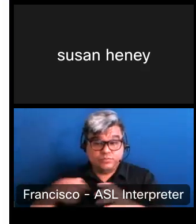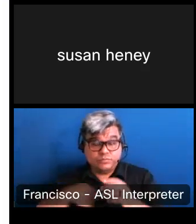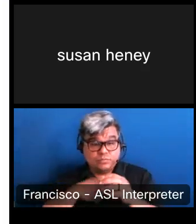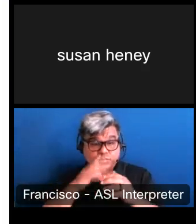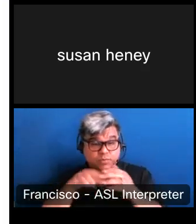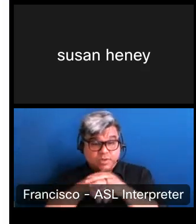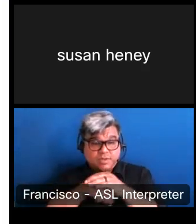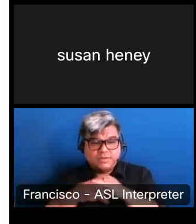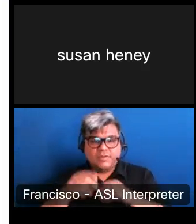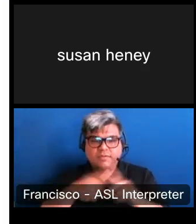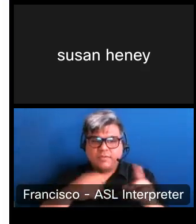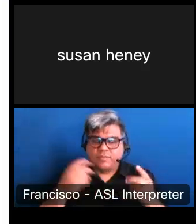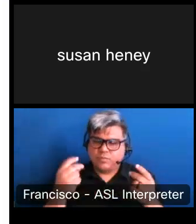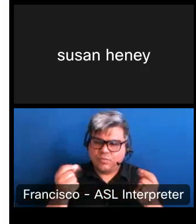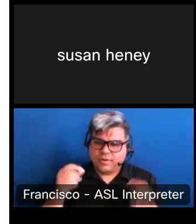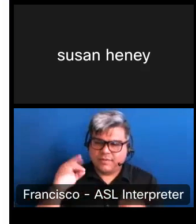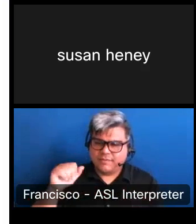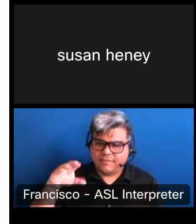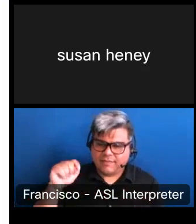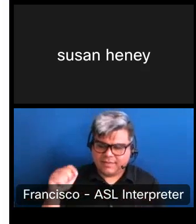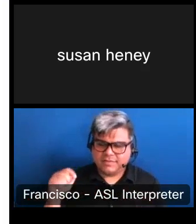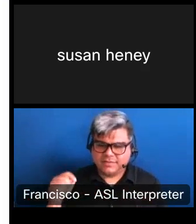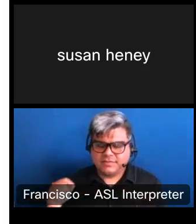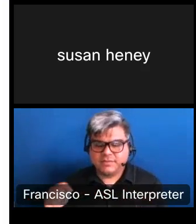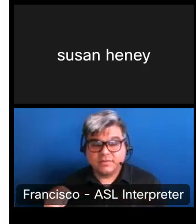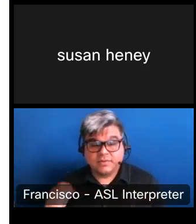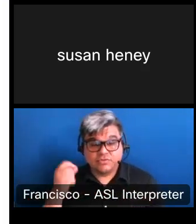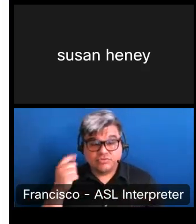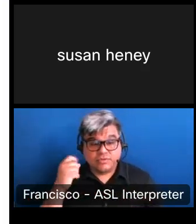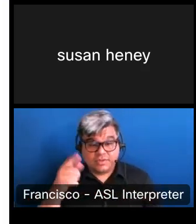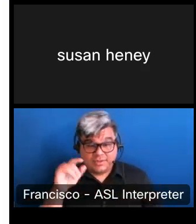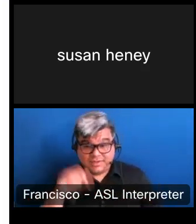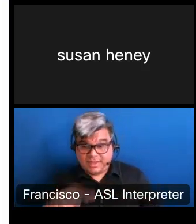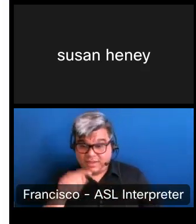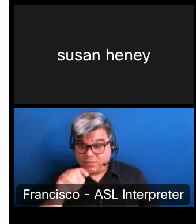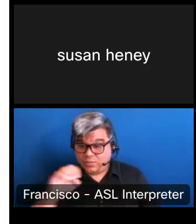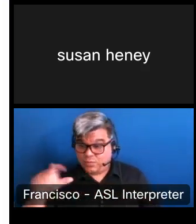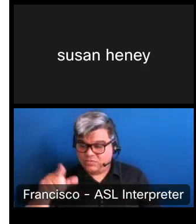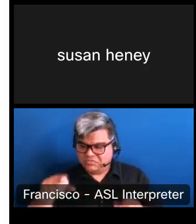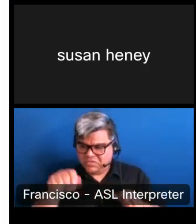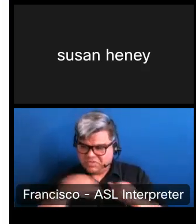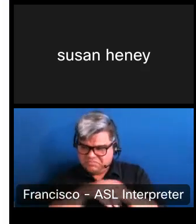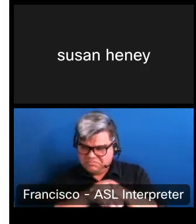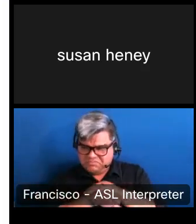and from data.census.gov. These tools and many more are accessible at the URL or QR code that